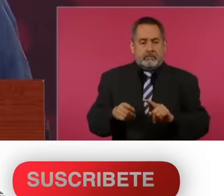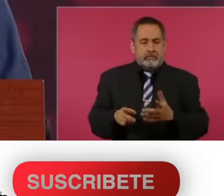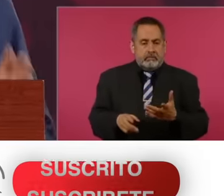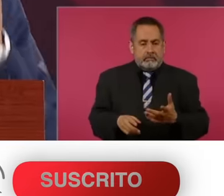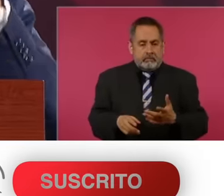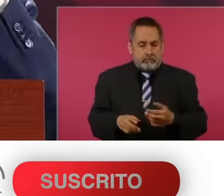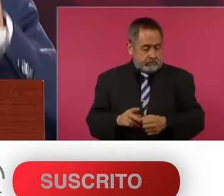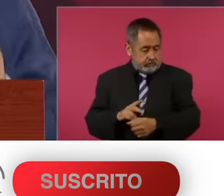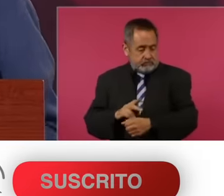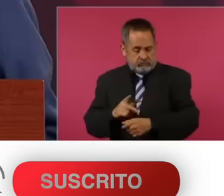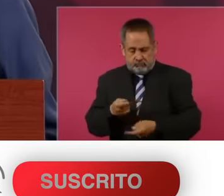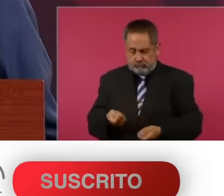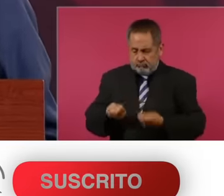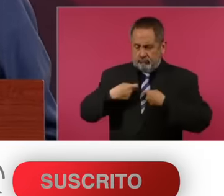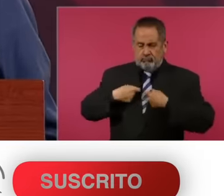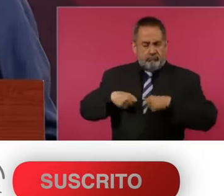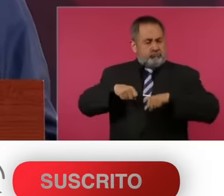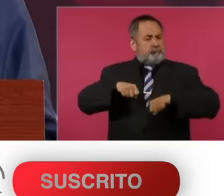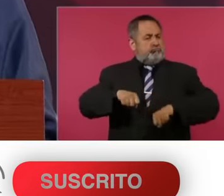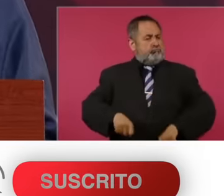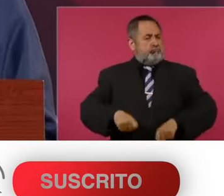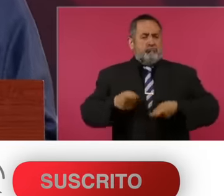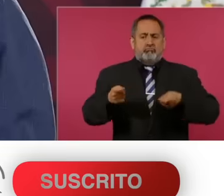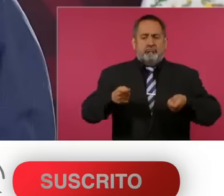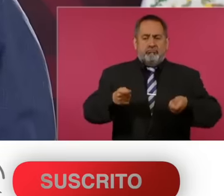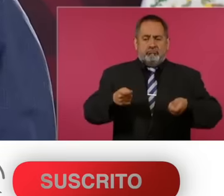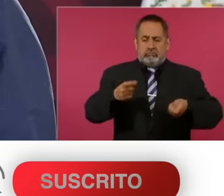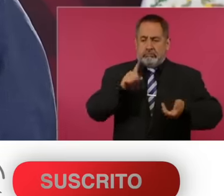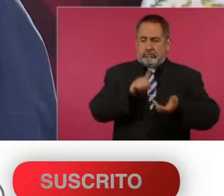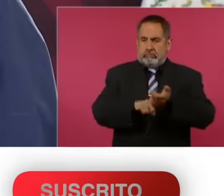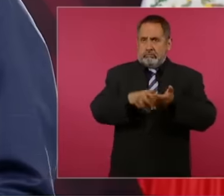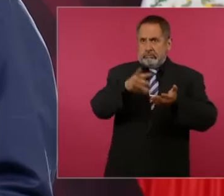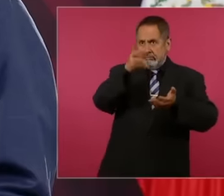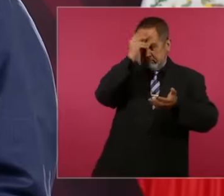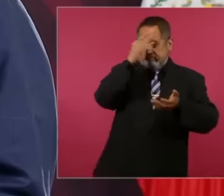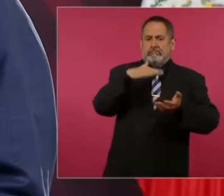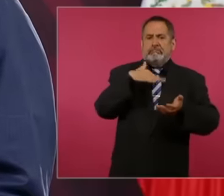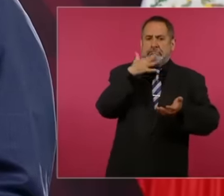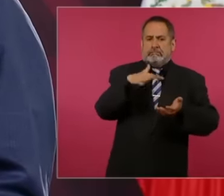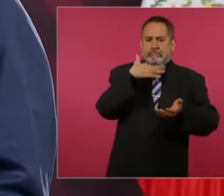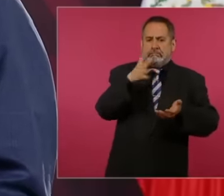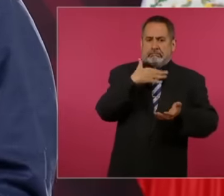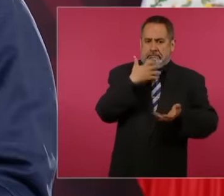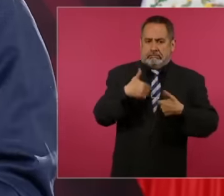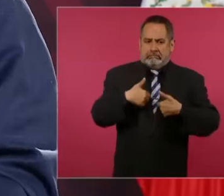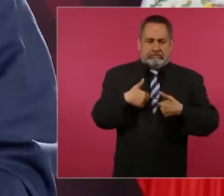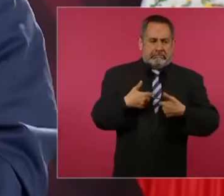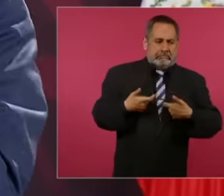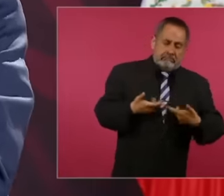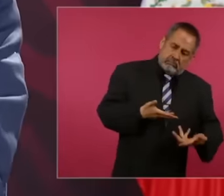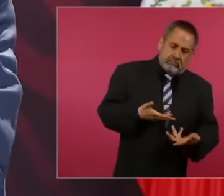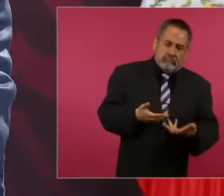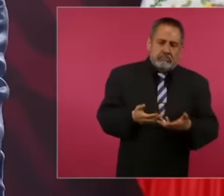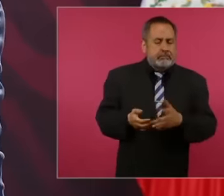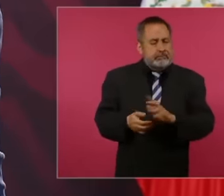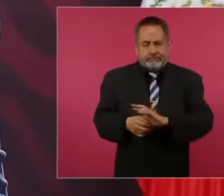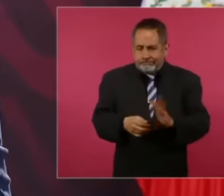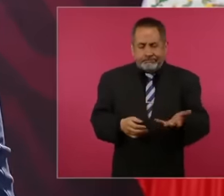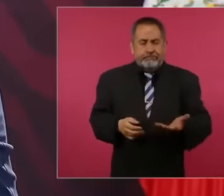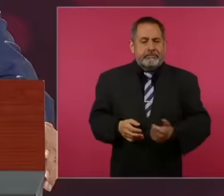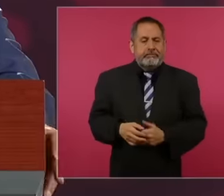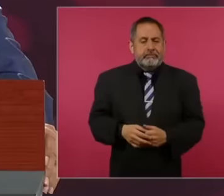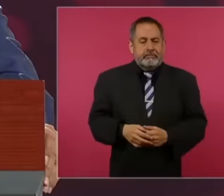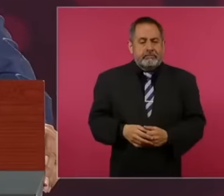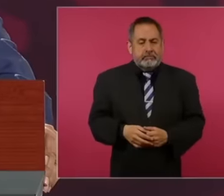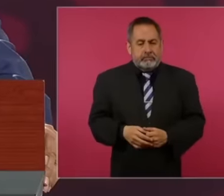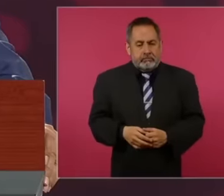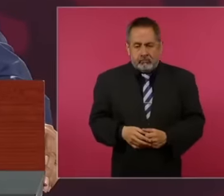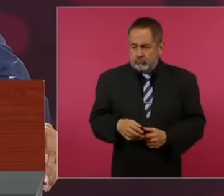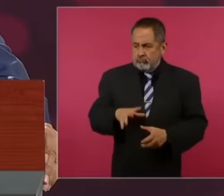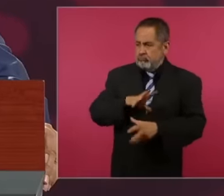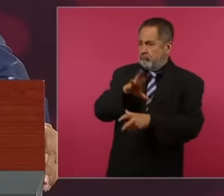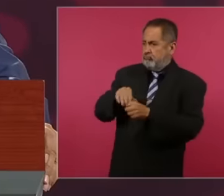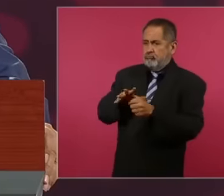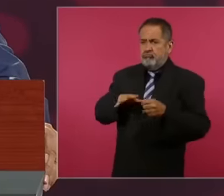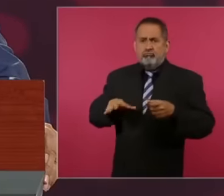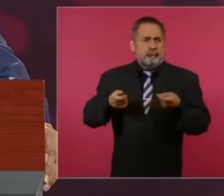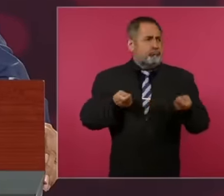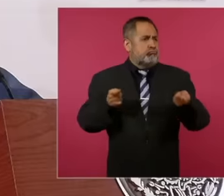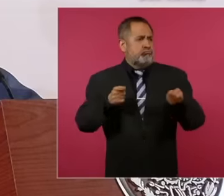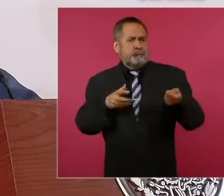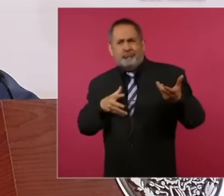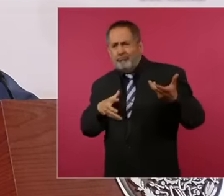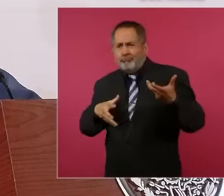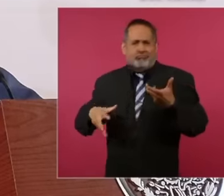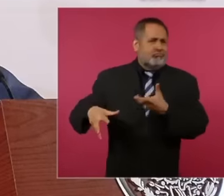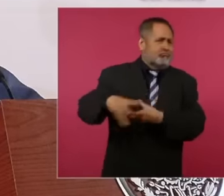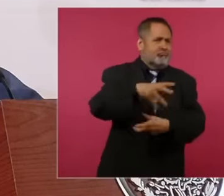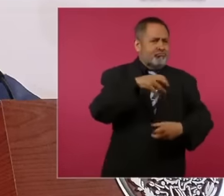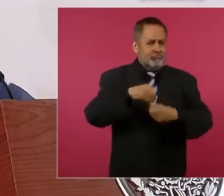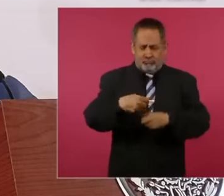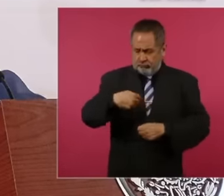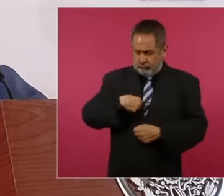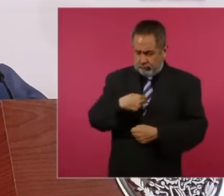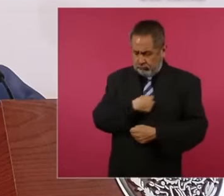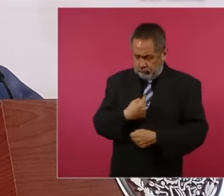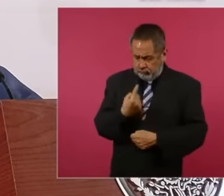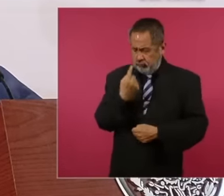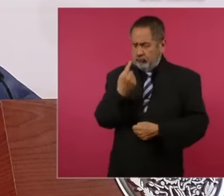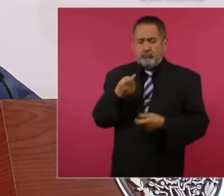corrupts and absolute power corrupts absolutely.